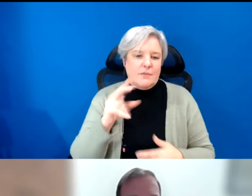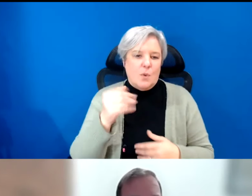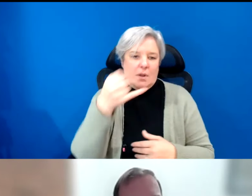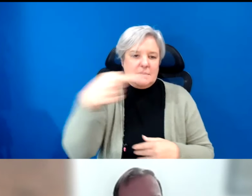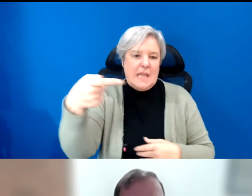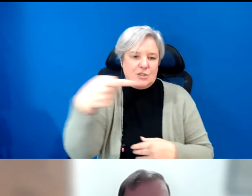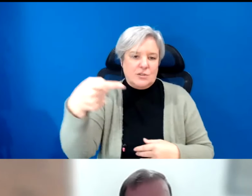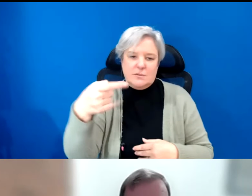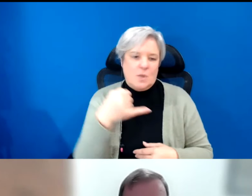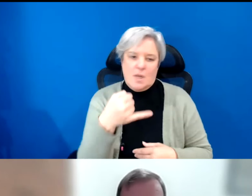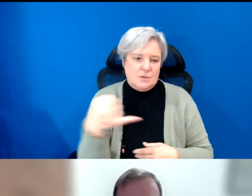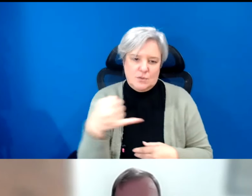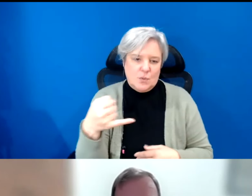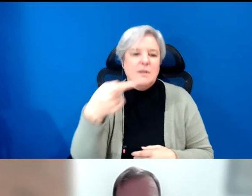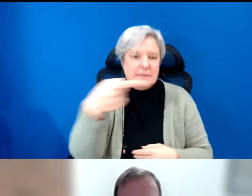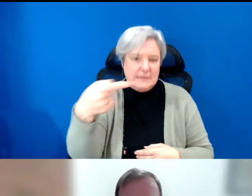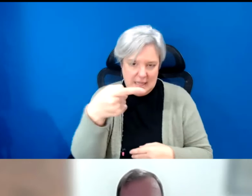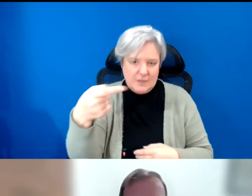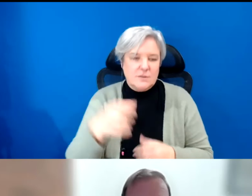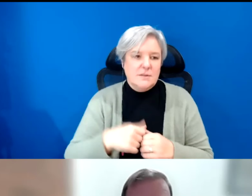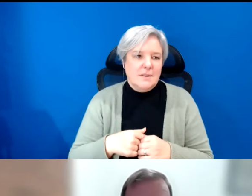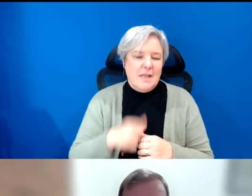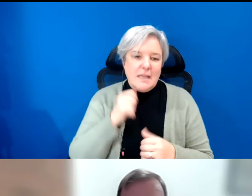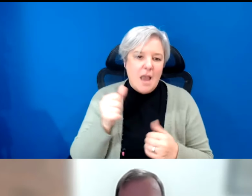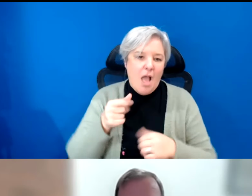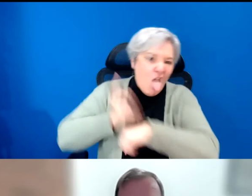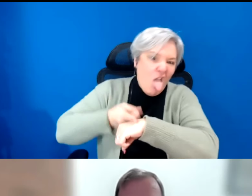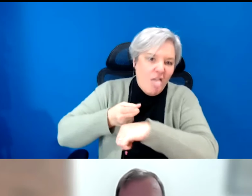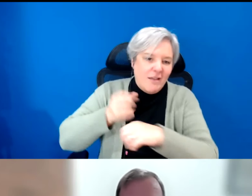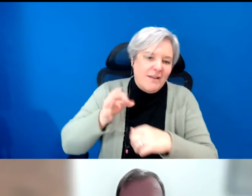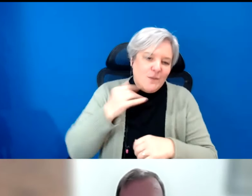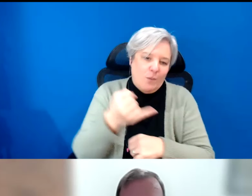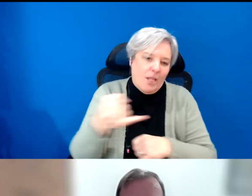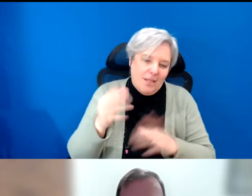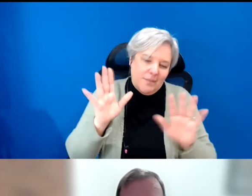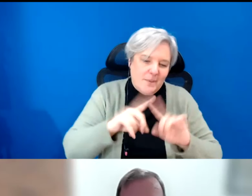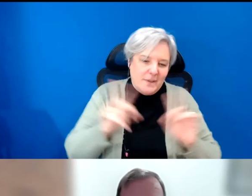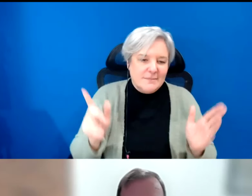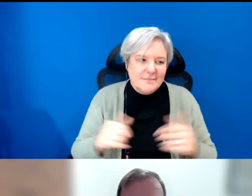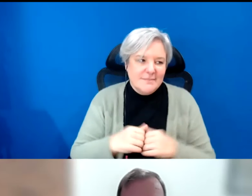I mean, we're not going to reject it if it's an underscore, but it's fine.